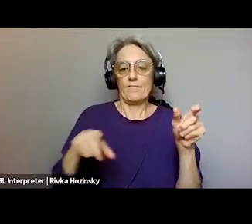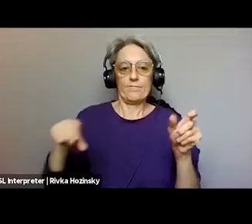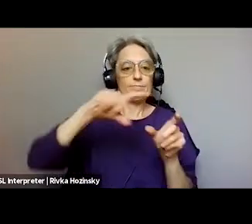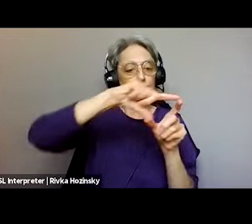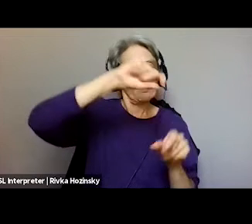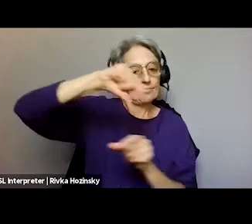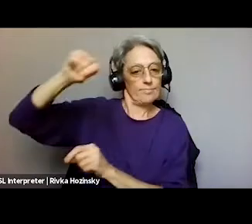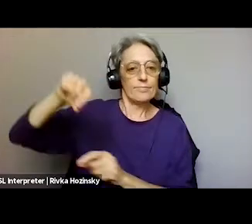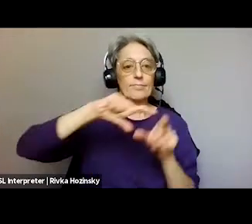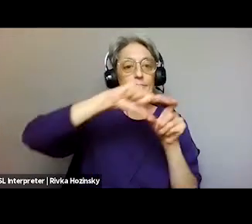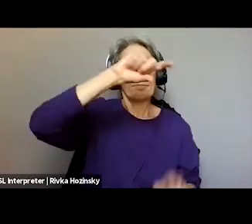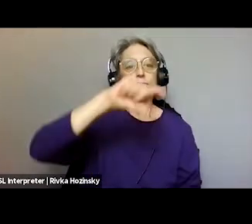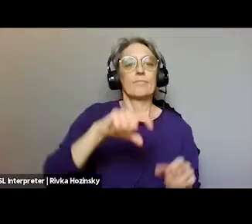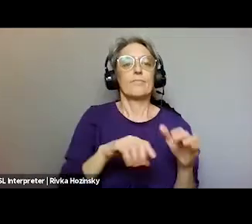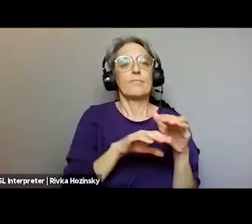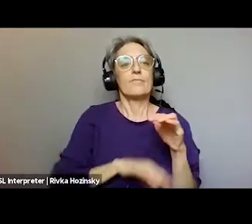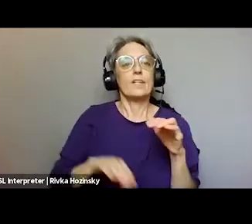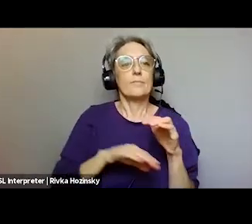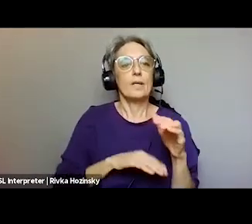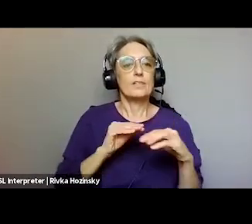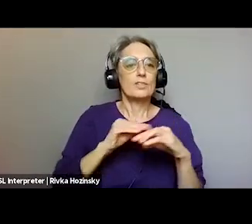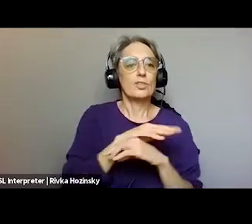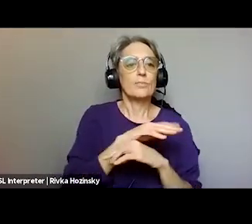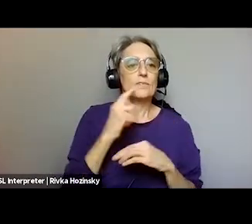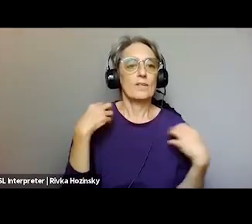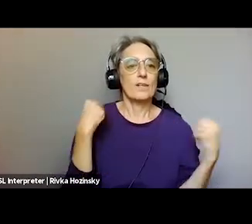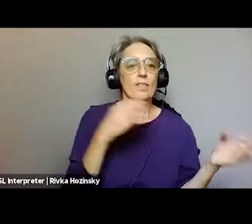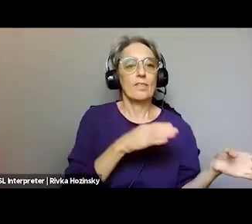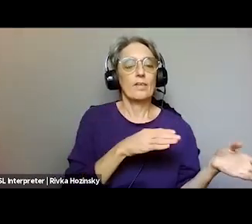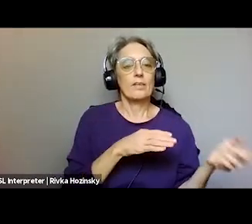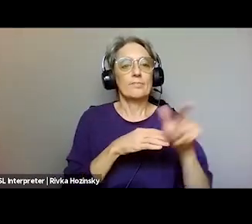it's titled “Fundamental Determinants of Health” then going rightwards we have “Social Status”,